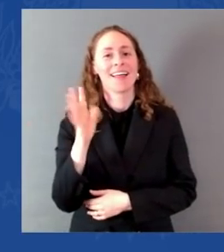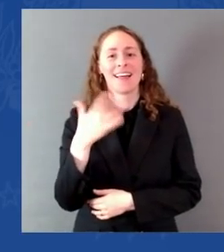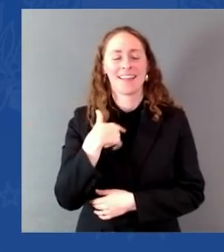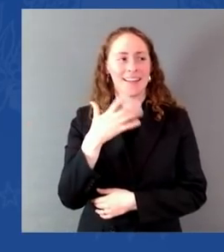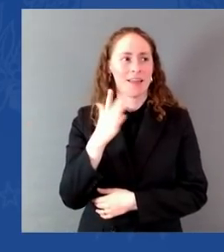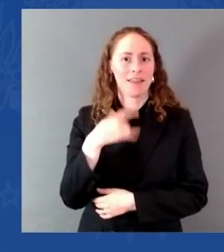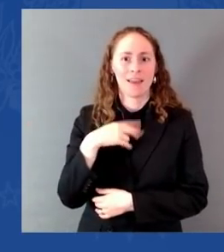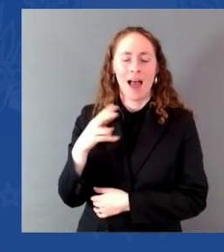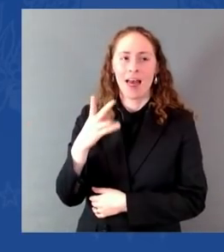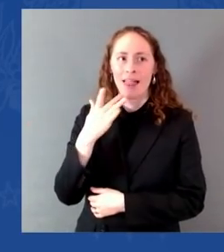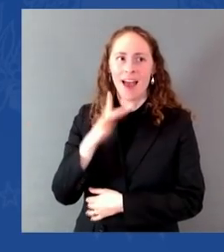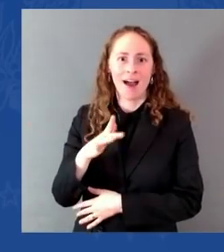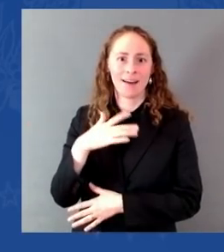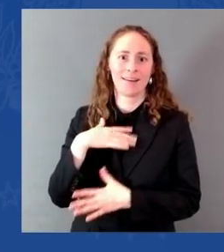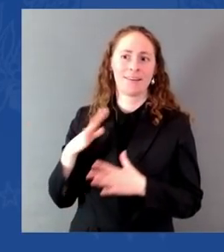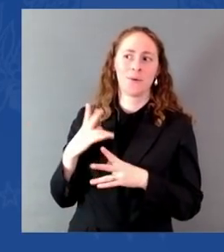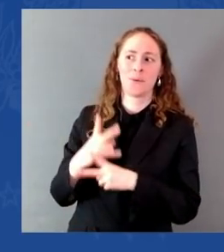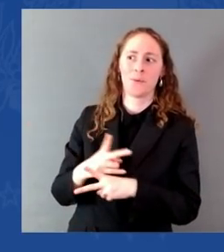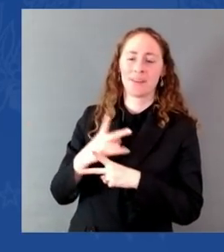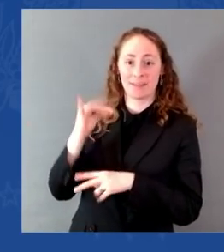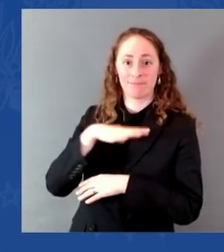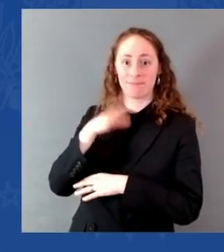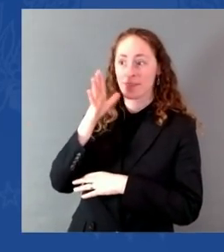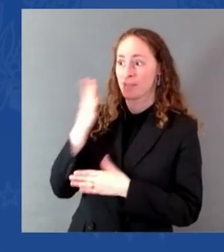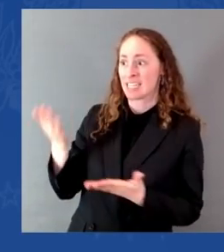about a friend of mine who we lost this weekend,